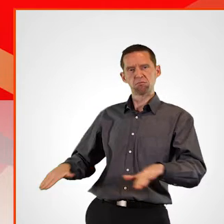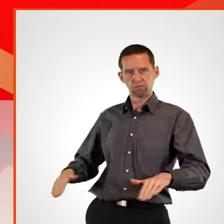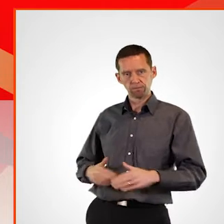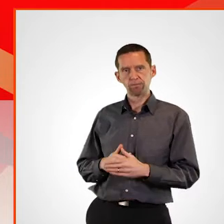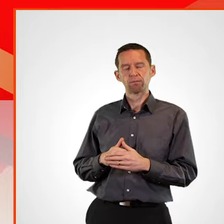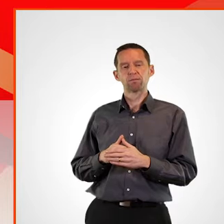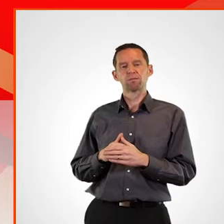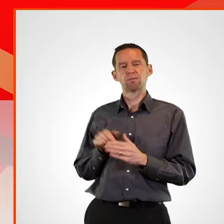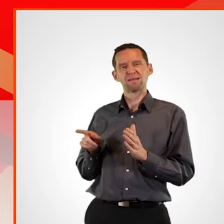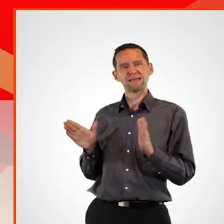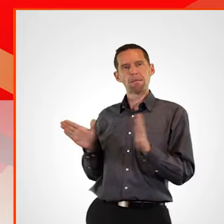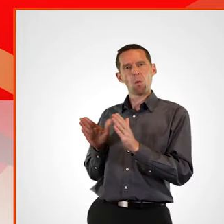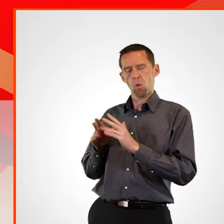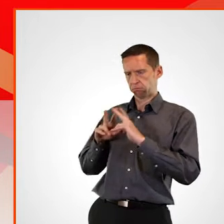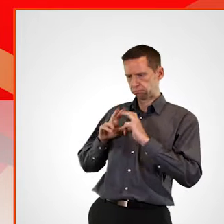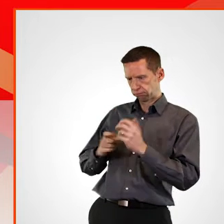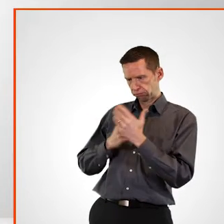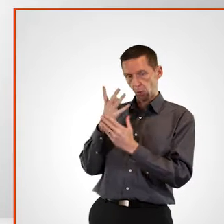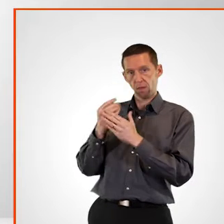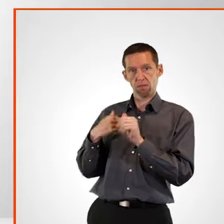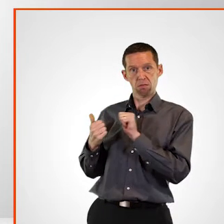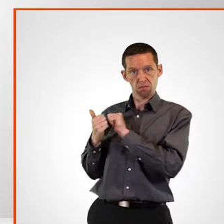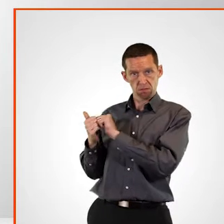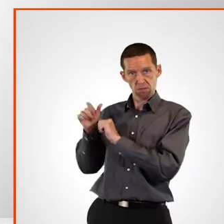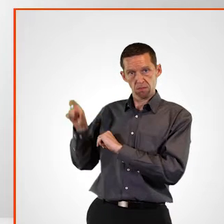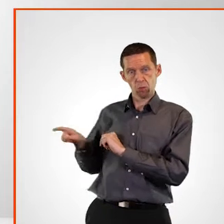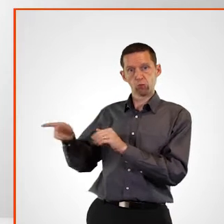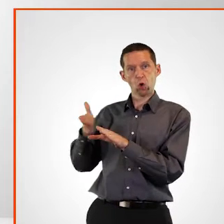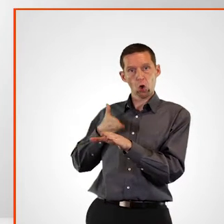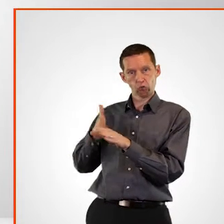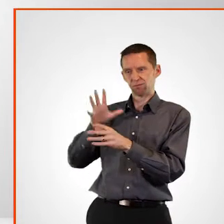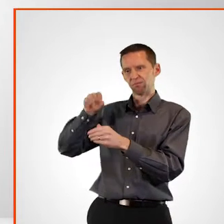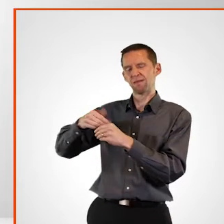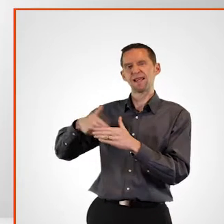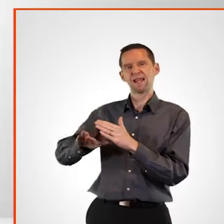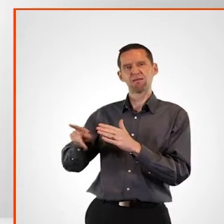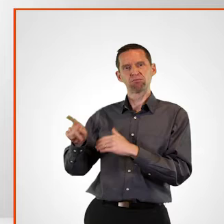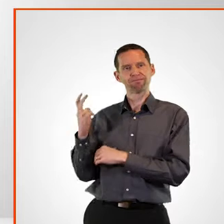This is based on a small study that I did with my colleague, who's the psychologist on a cochlear implant team.